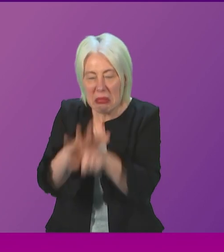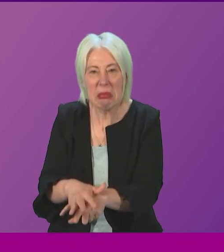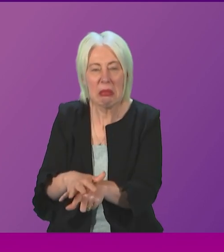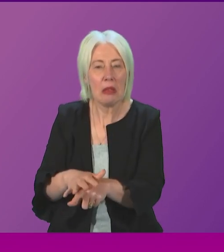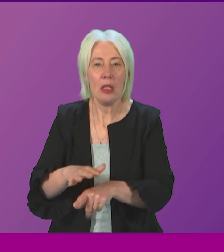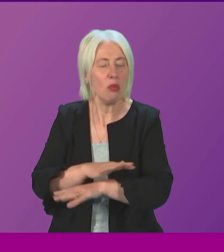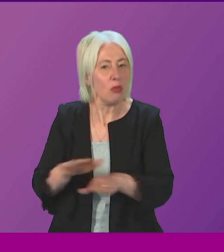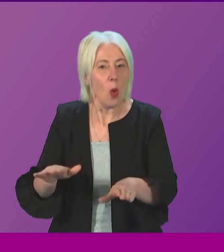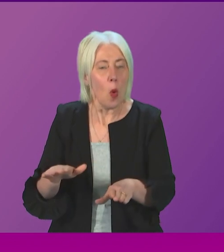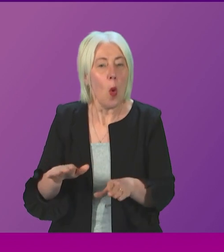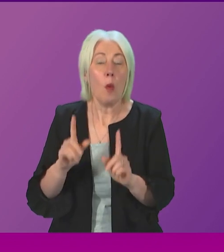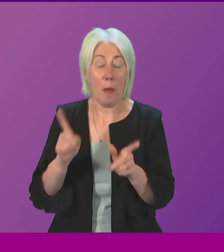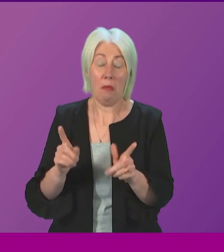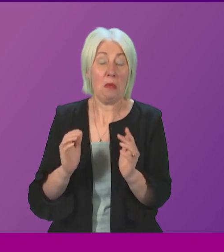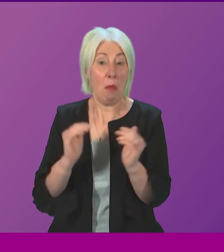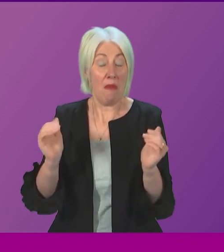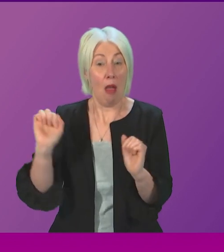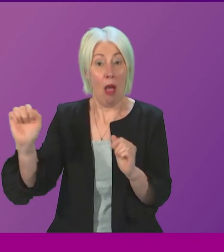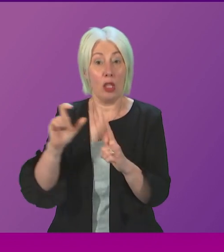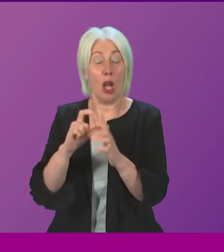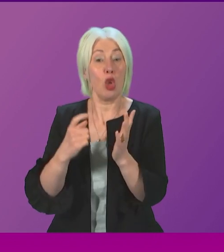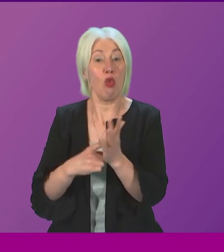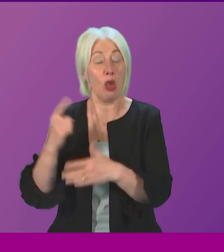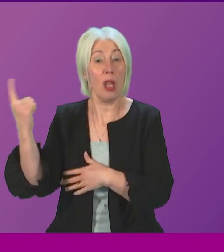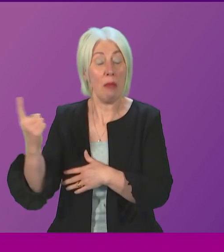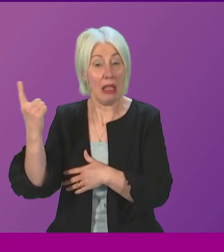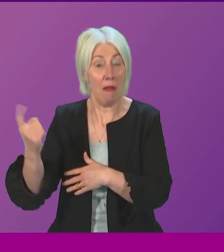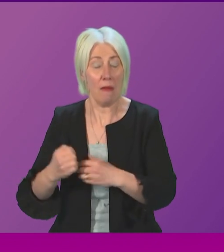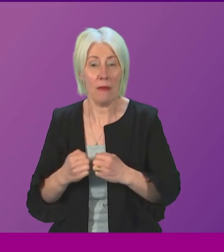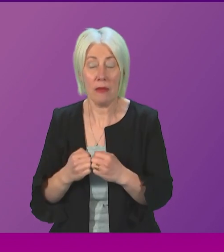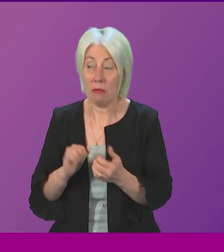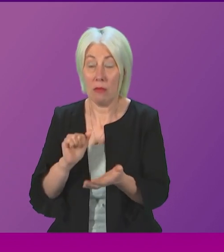That is a point that, in fairness, Douglas Ross himself has made, but I just want to re-emphasise it.